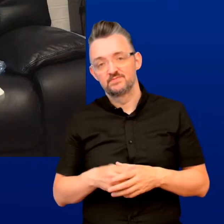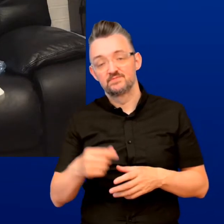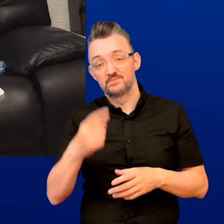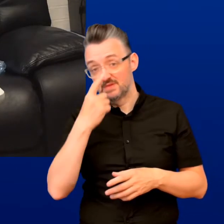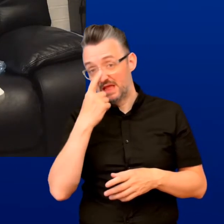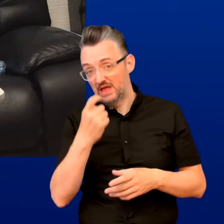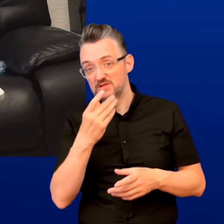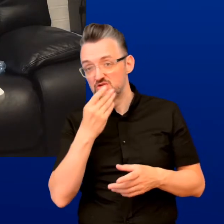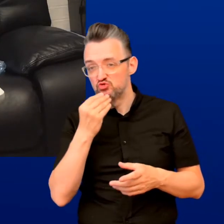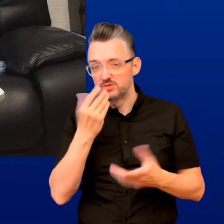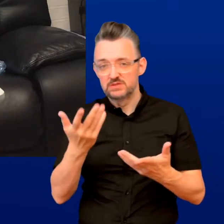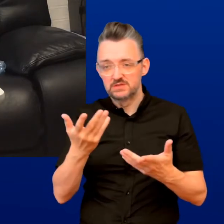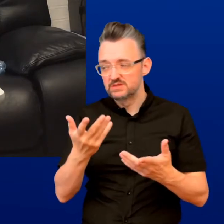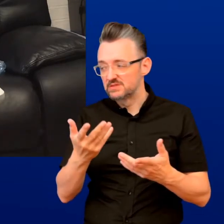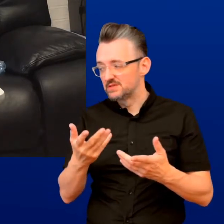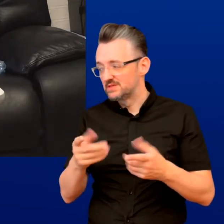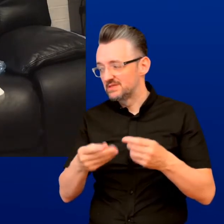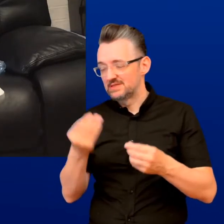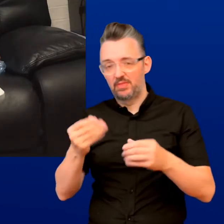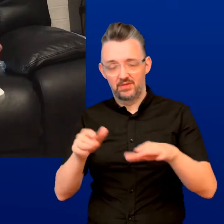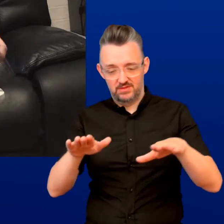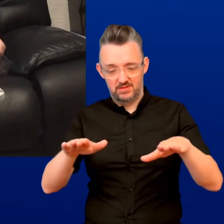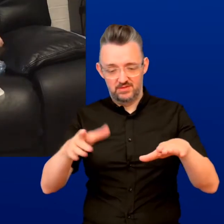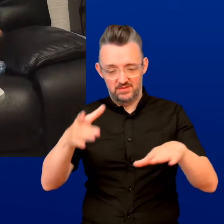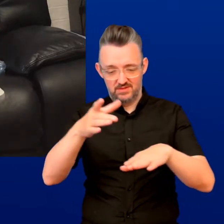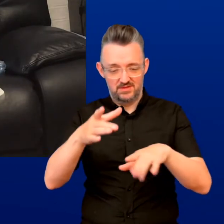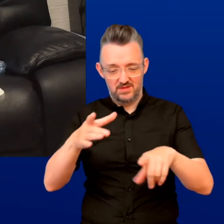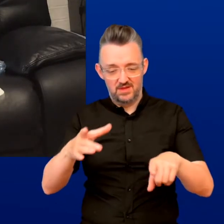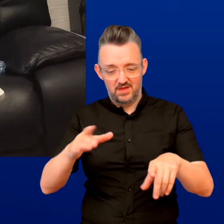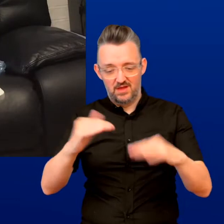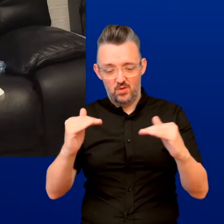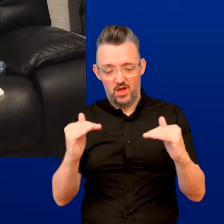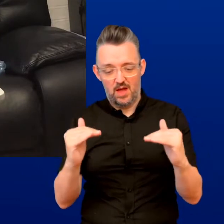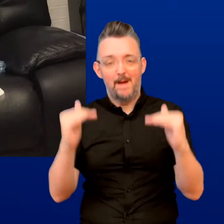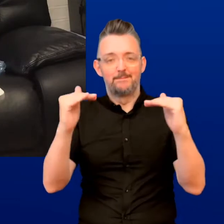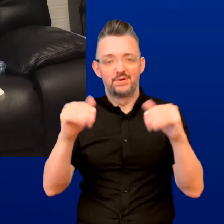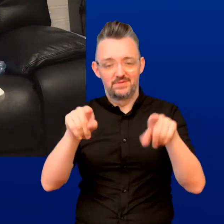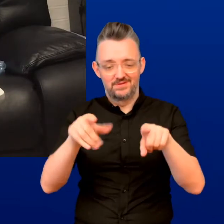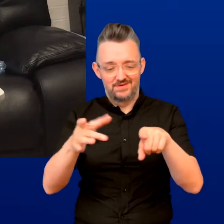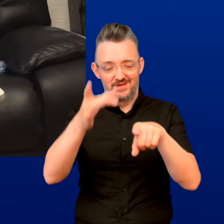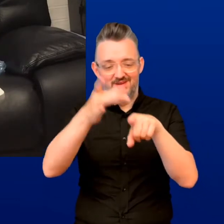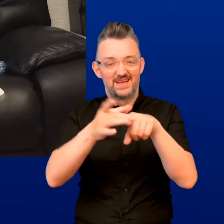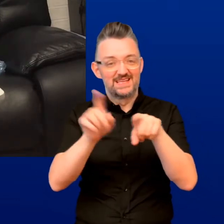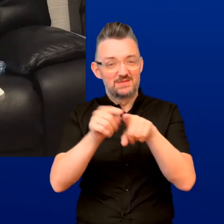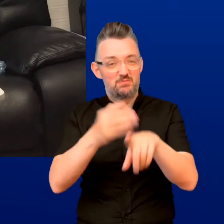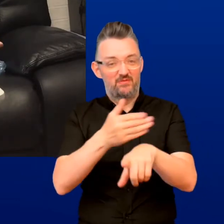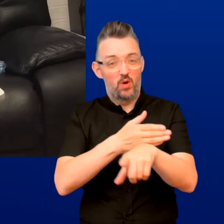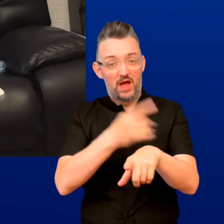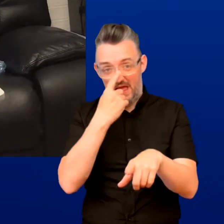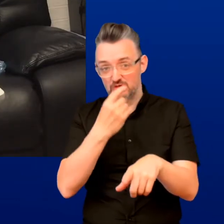something to raise it up off the ground so it doesn't run off the table so the